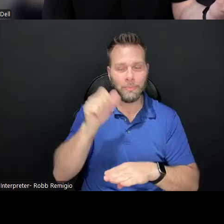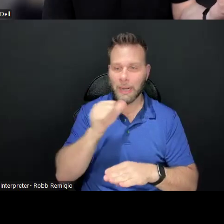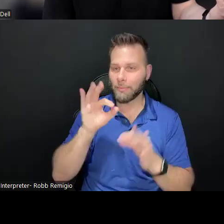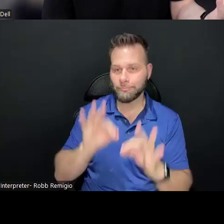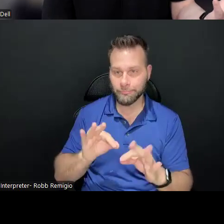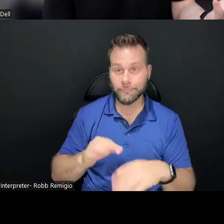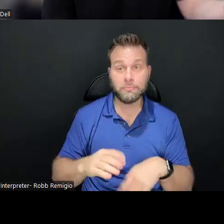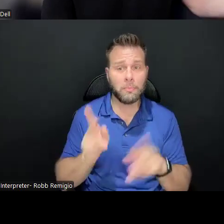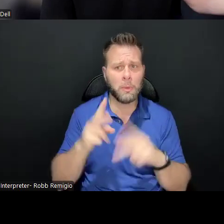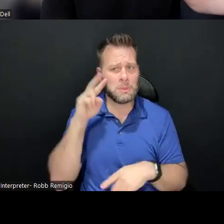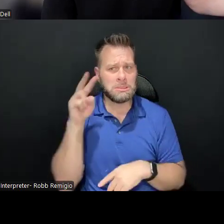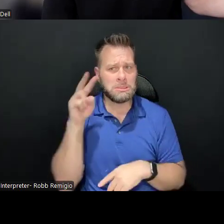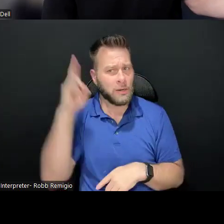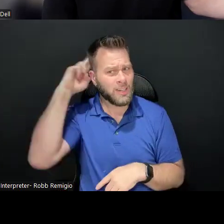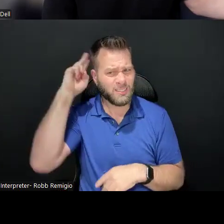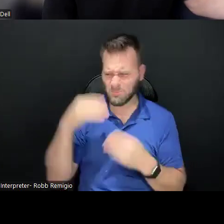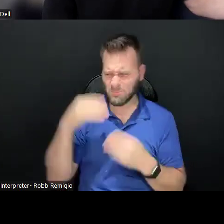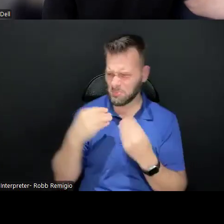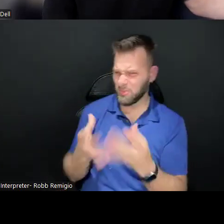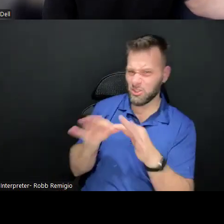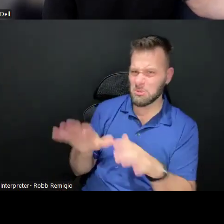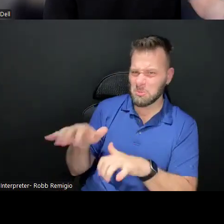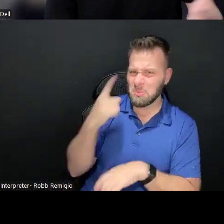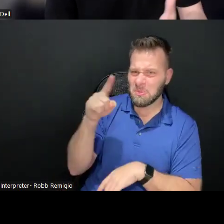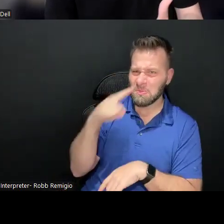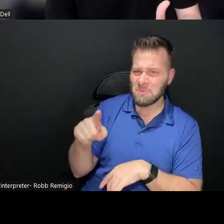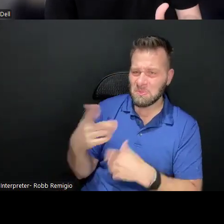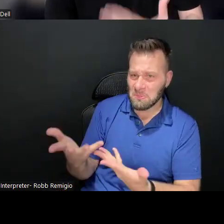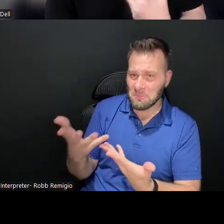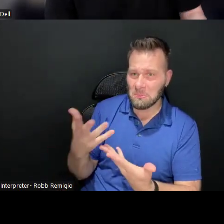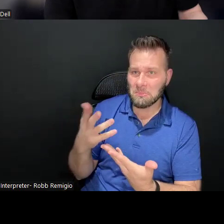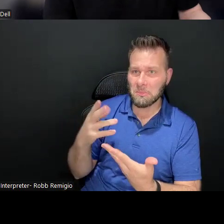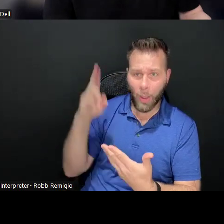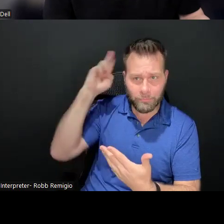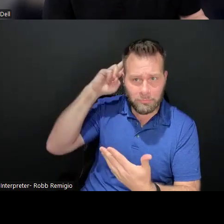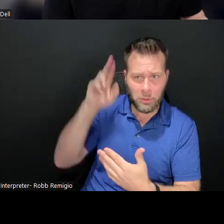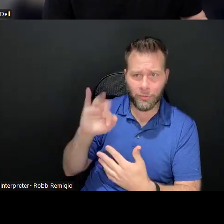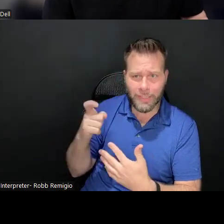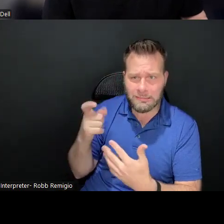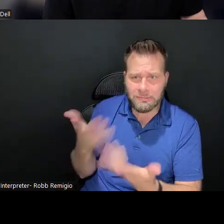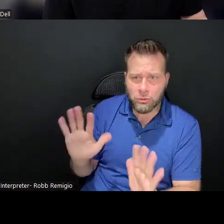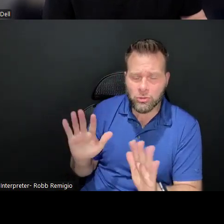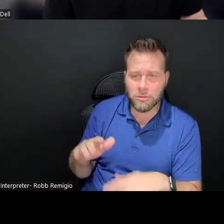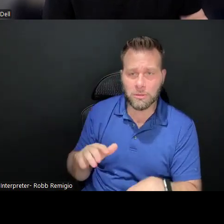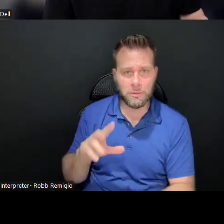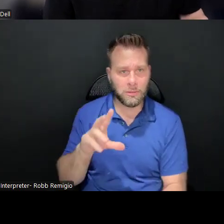Every once in a while sees me and my implants and says, why do we have to provide captioning for you as well, we thought you